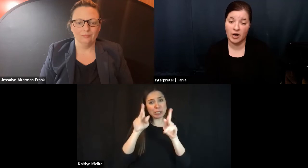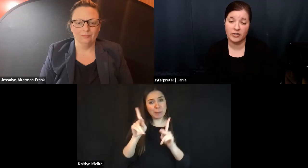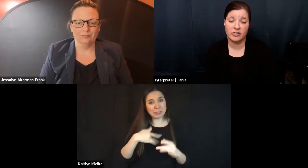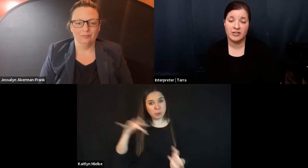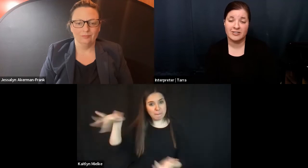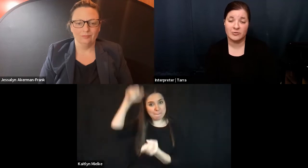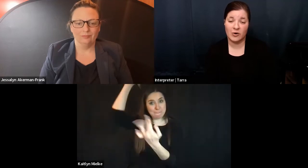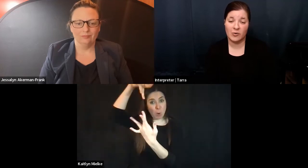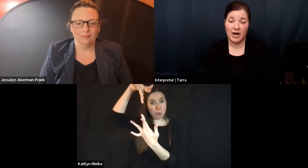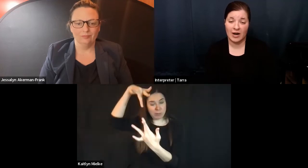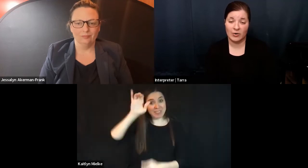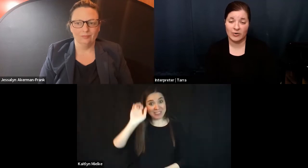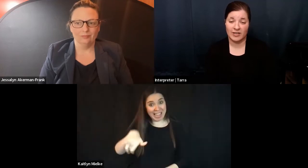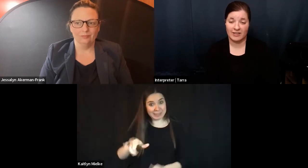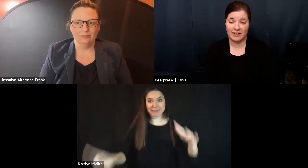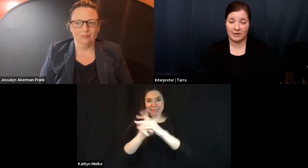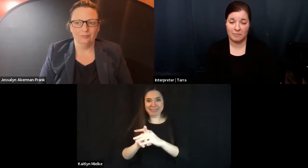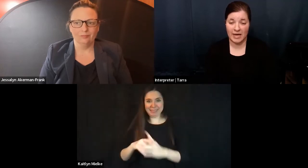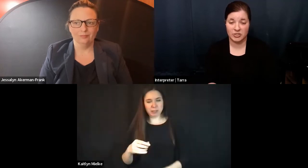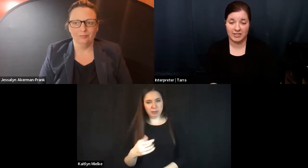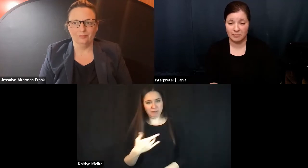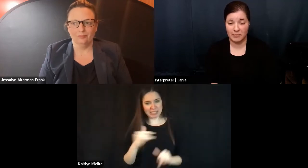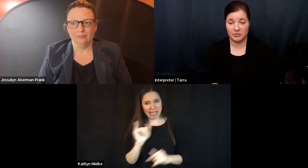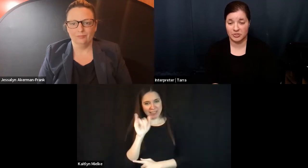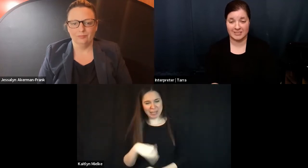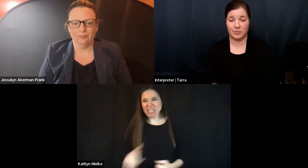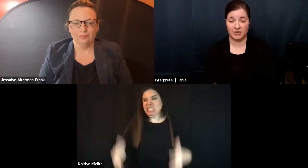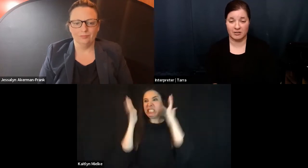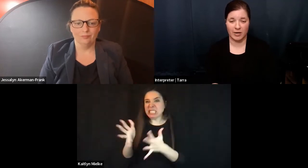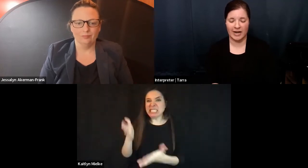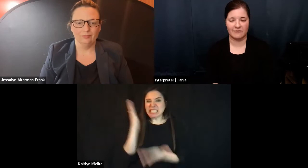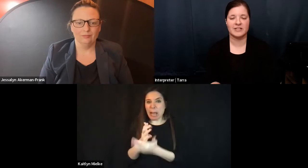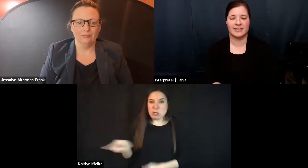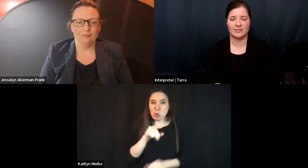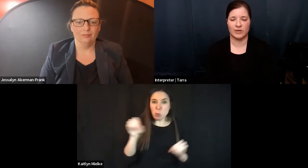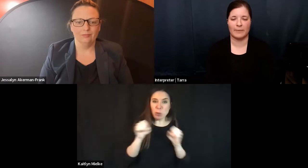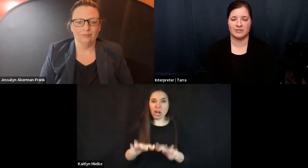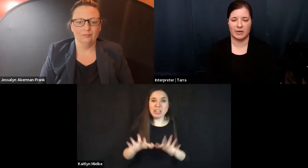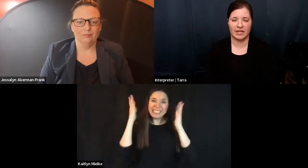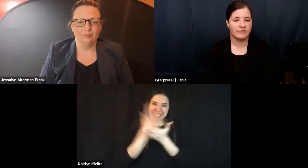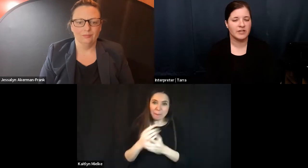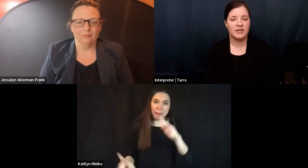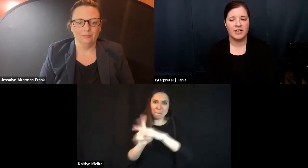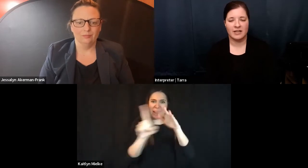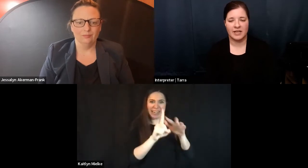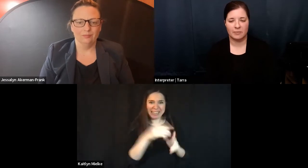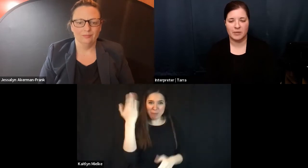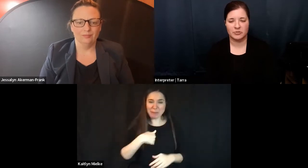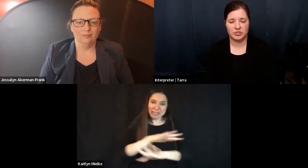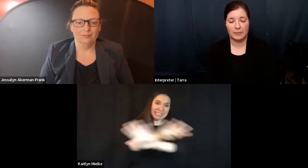So I may trip over a curb if people are running or walking really fast, I may not be able to see them. And if you've ahead Harry Potter, you know how the magic people just disappear, right?